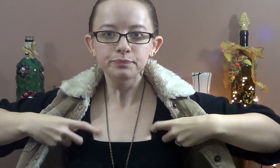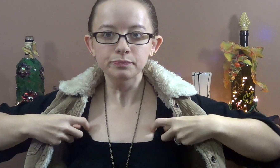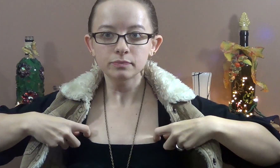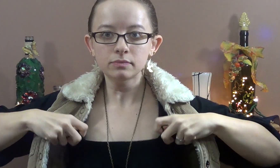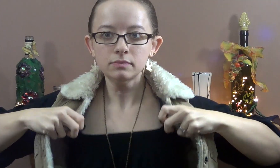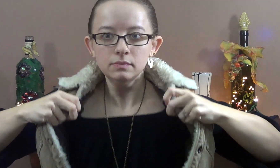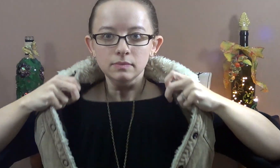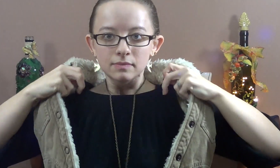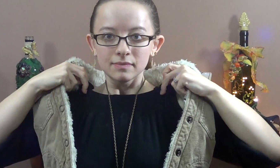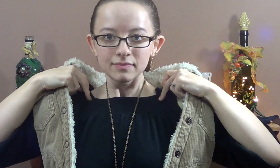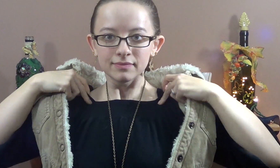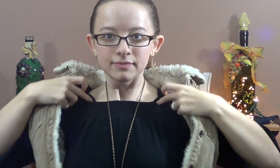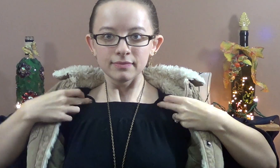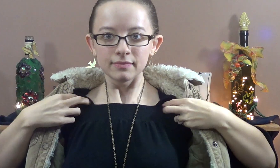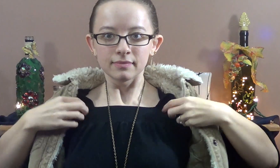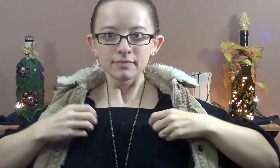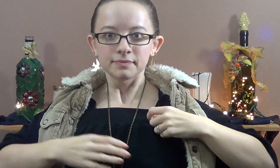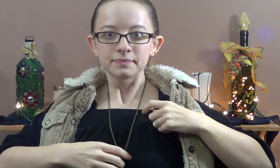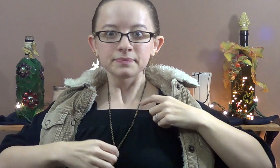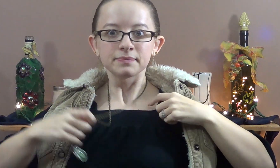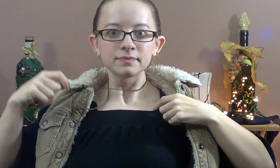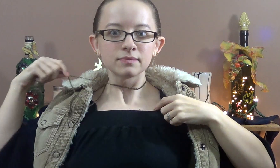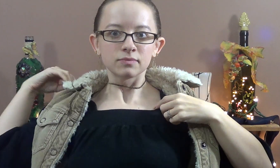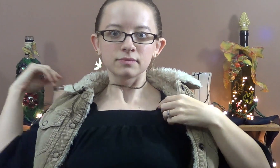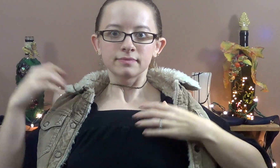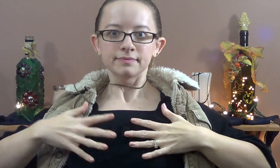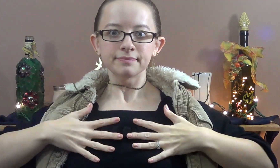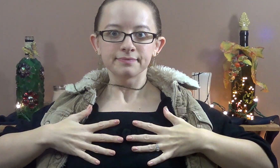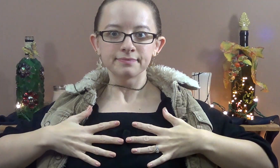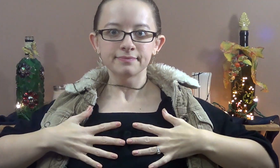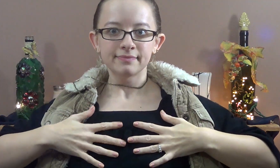well. So what I would need to do, or you would need to do, is see here